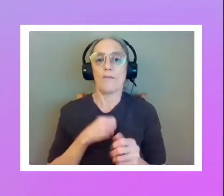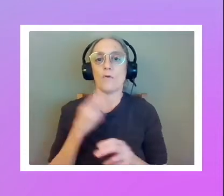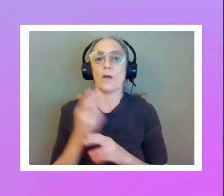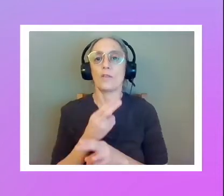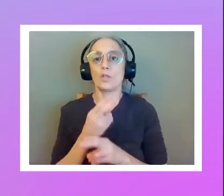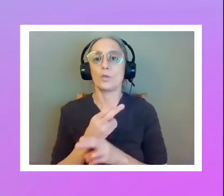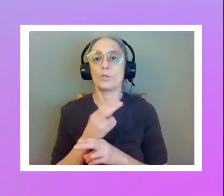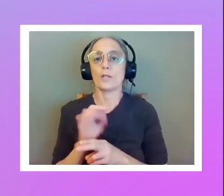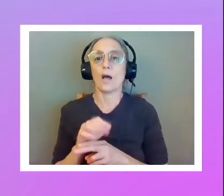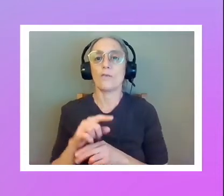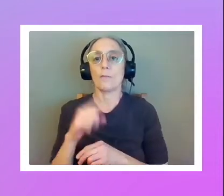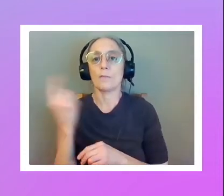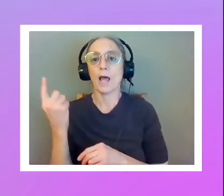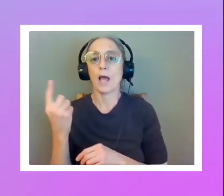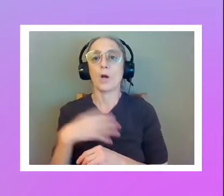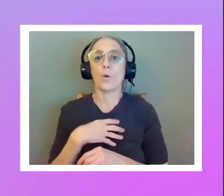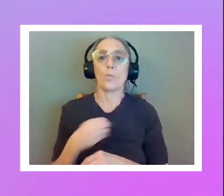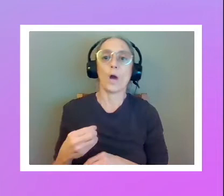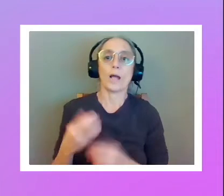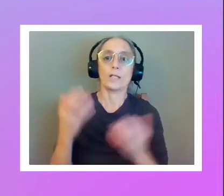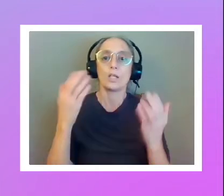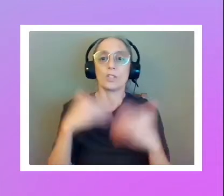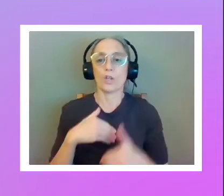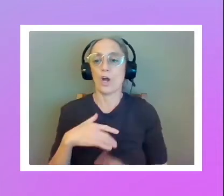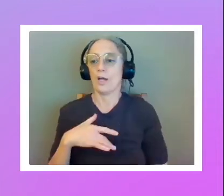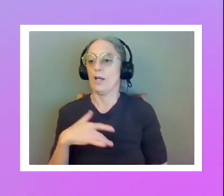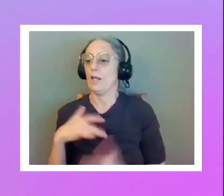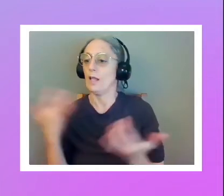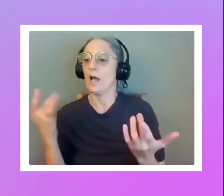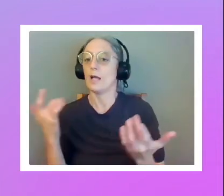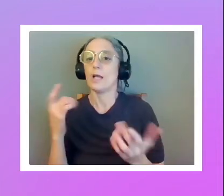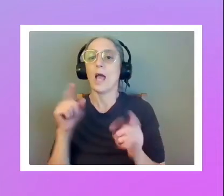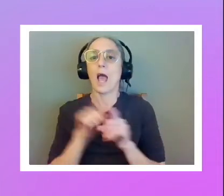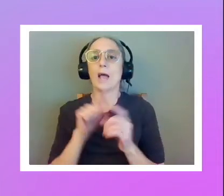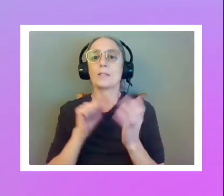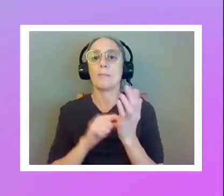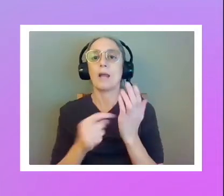or light as metaphors for obvious reasons I won't get into.